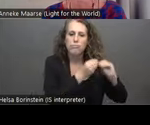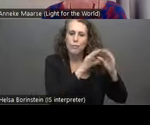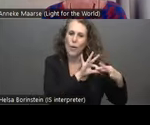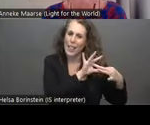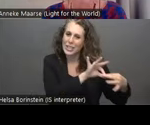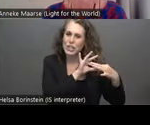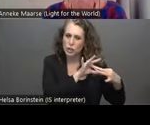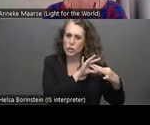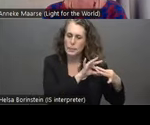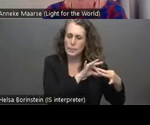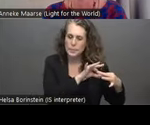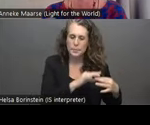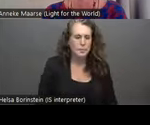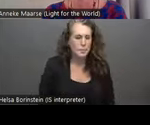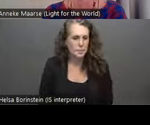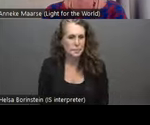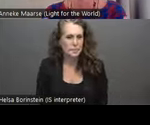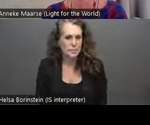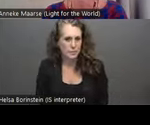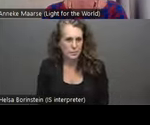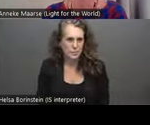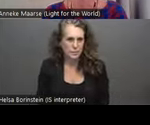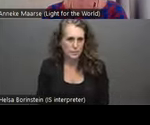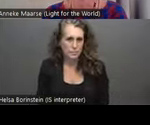with those companies. 15:32:51 So when they go out to meet. For